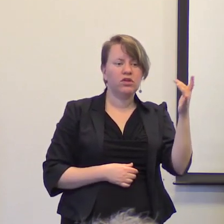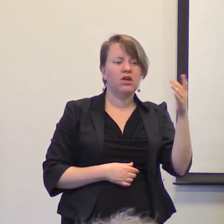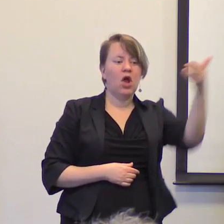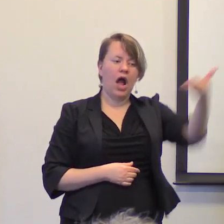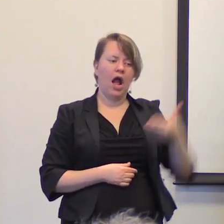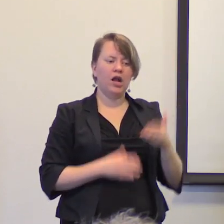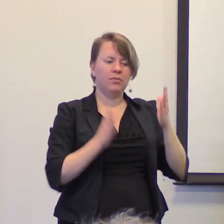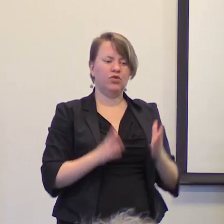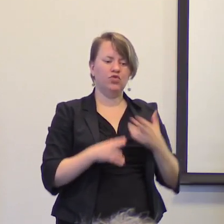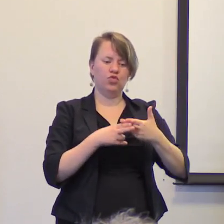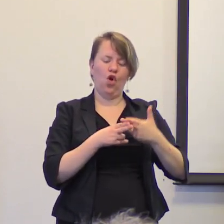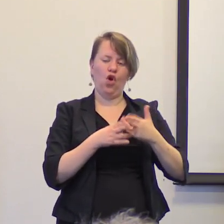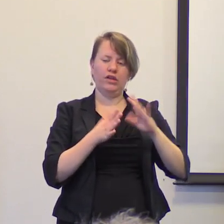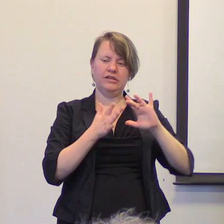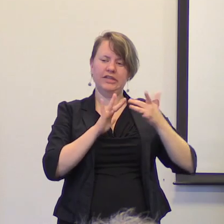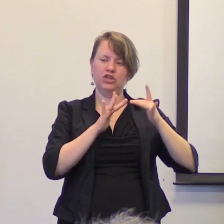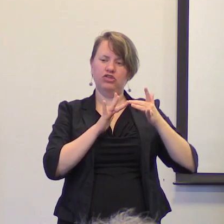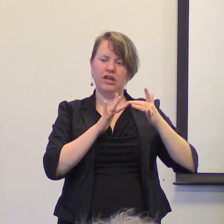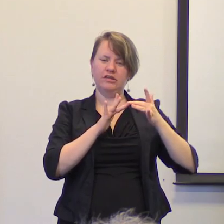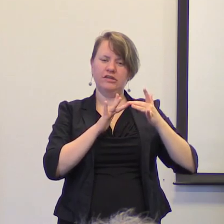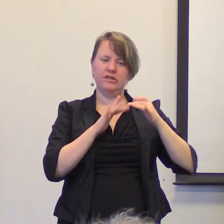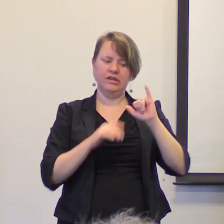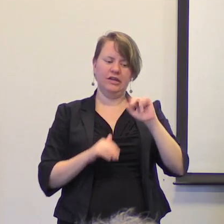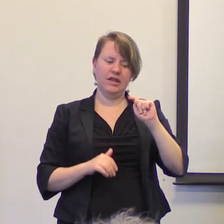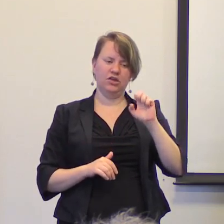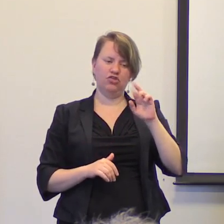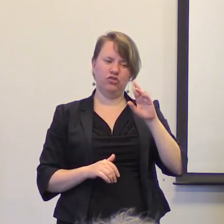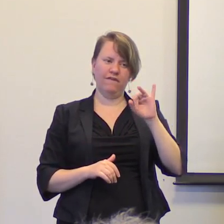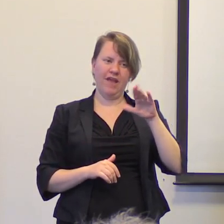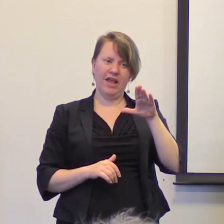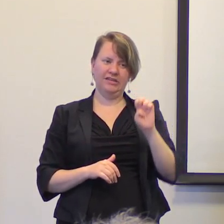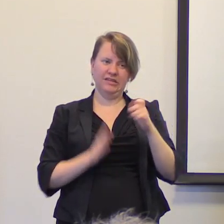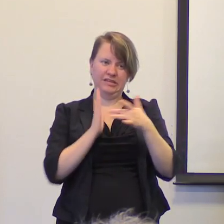called an Internet Interface Technologist, I think it is.